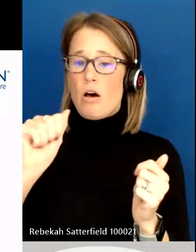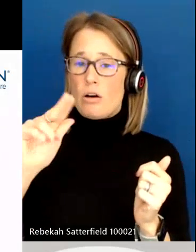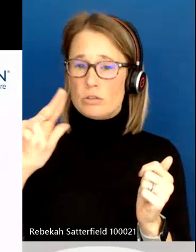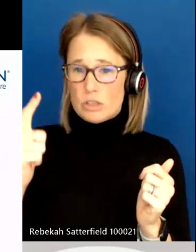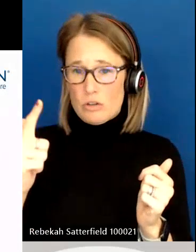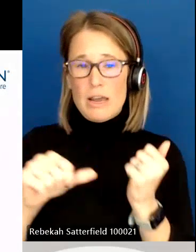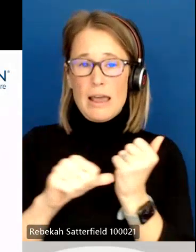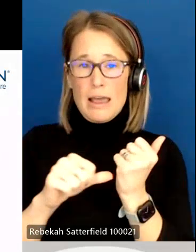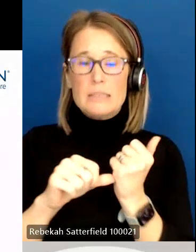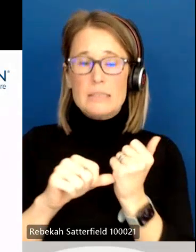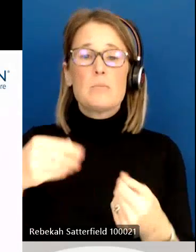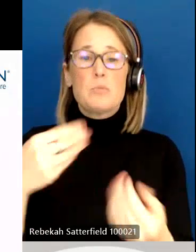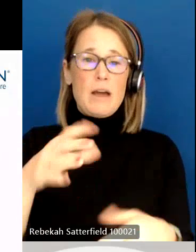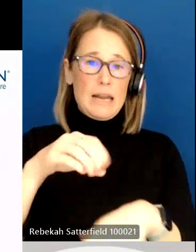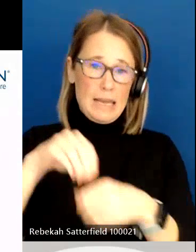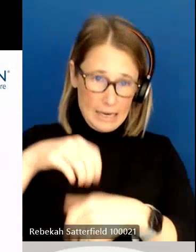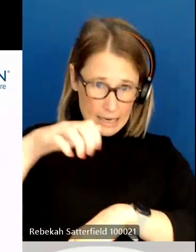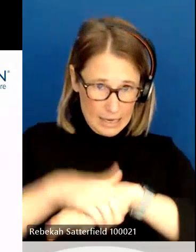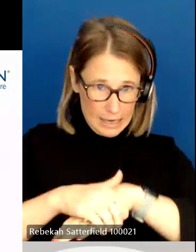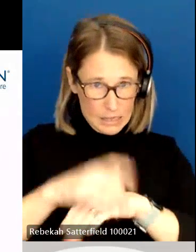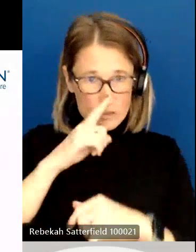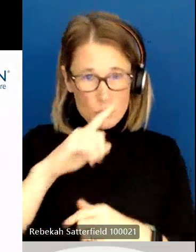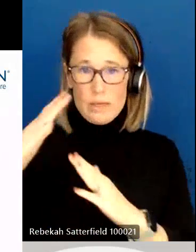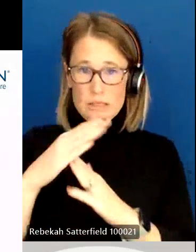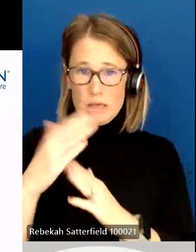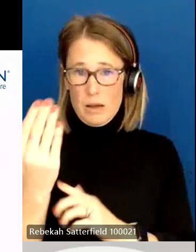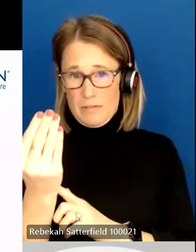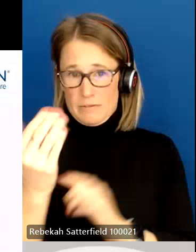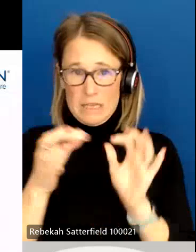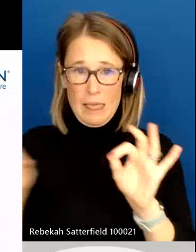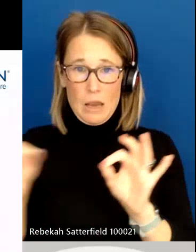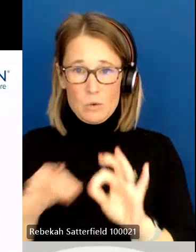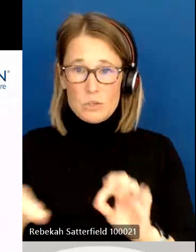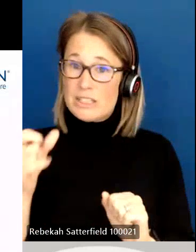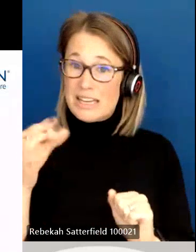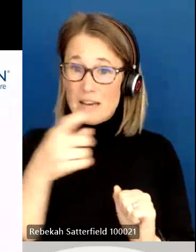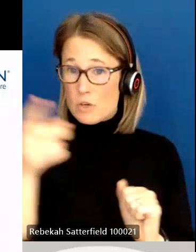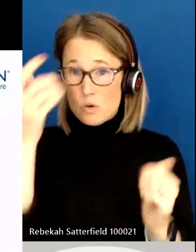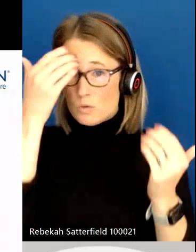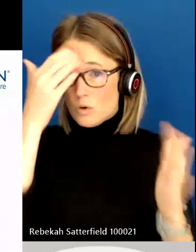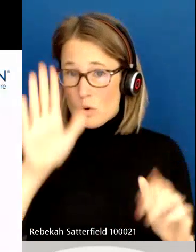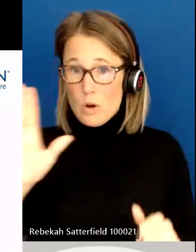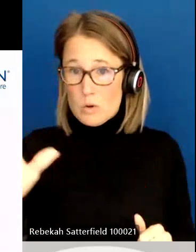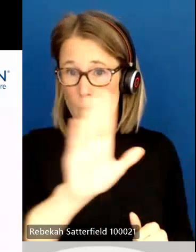the top 15 languages of the state if you don't know what your top 15 languages are CMS actually